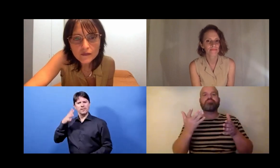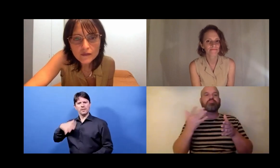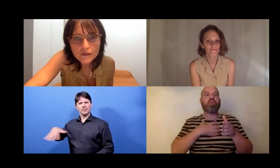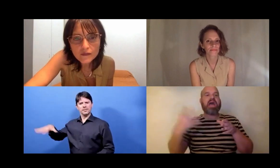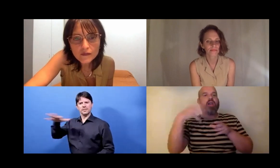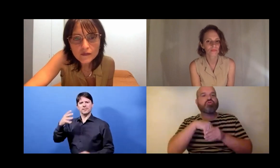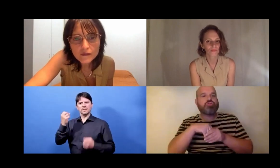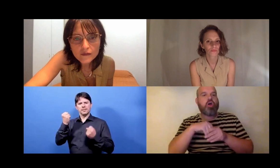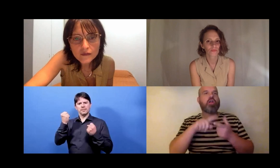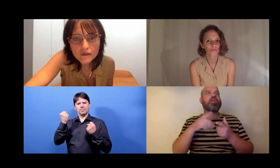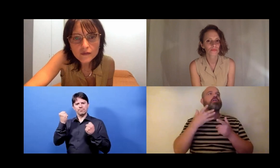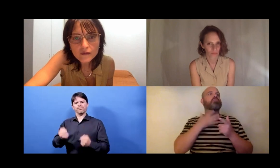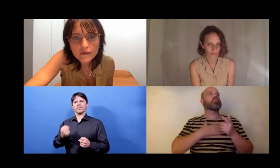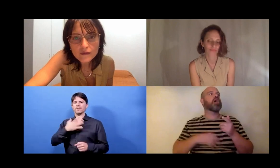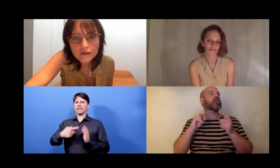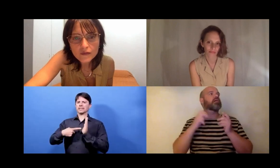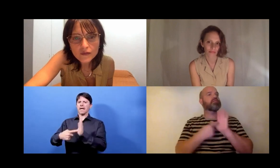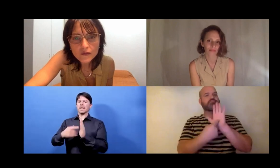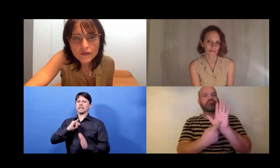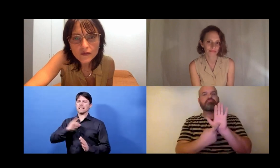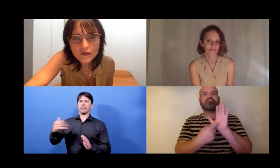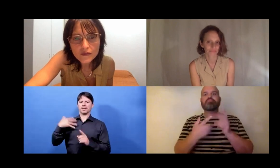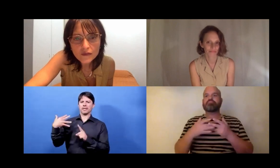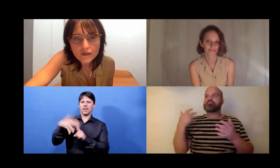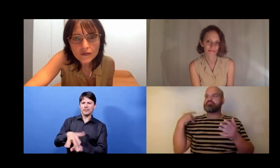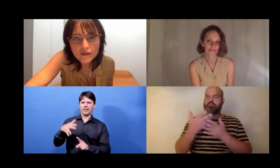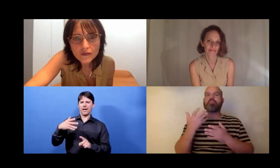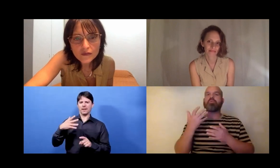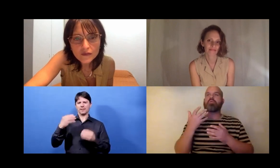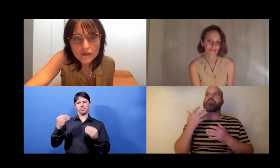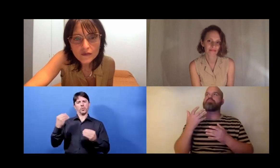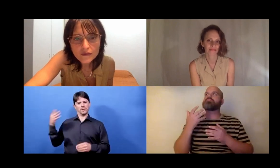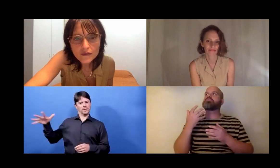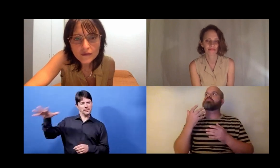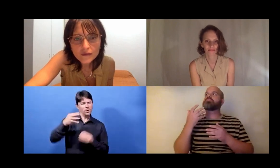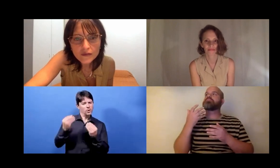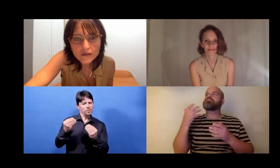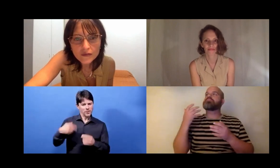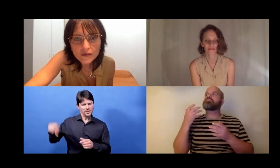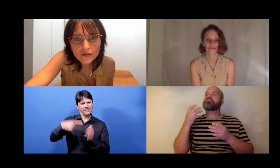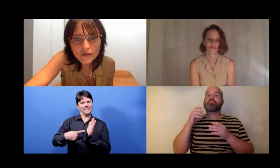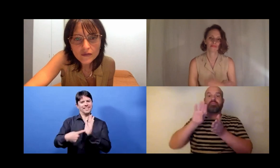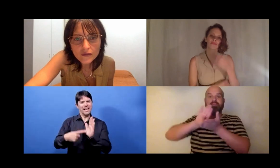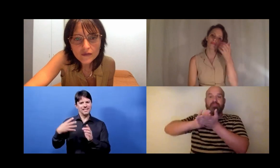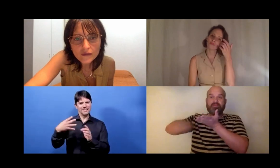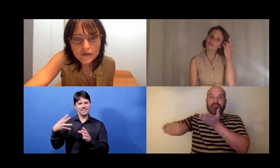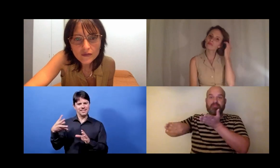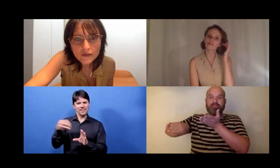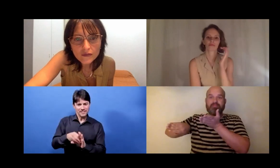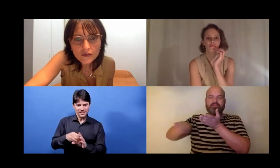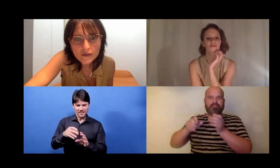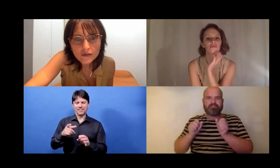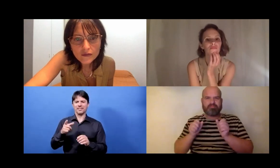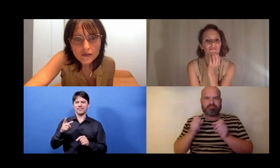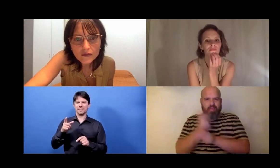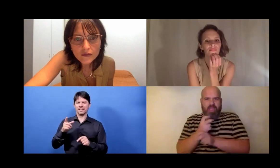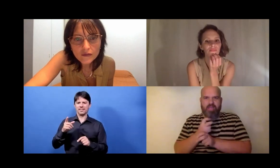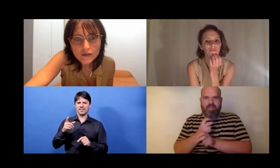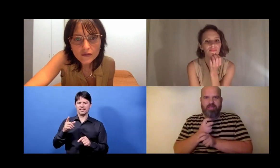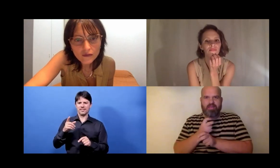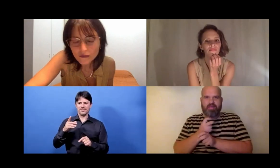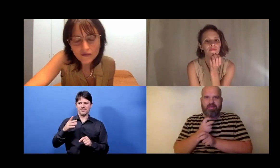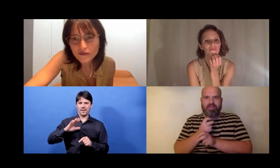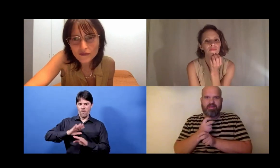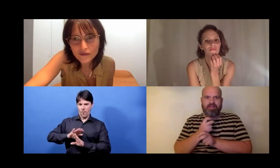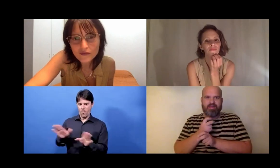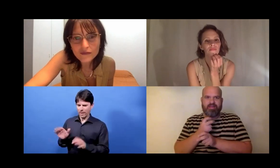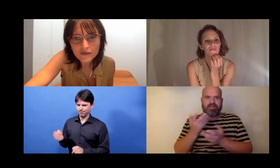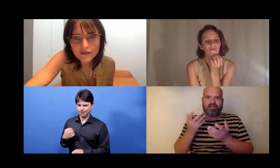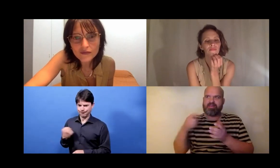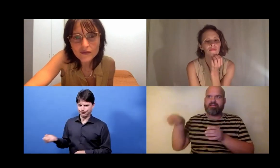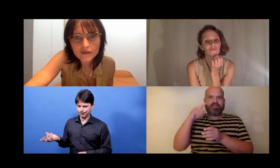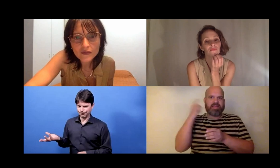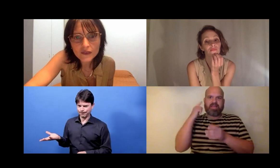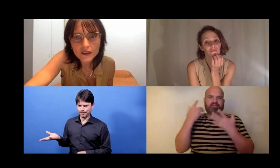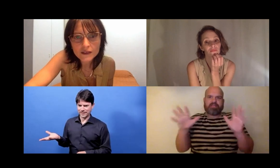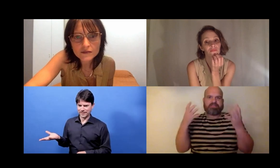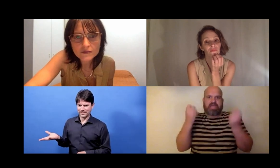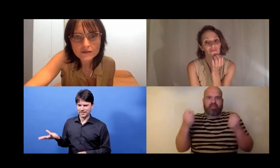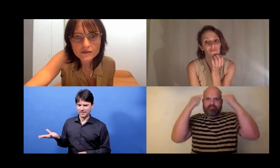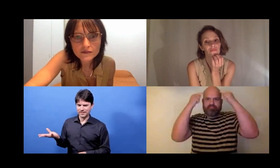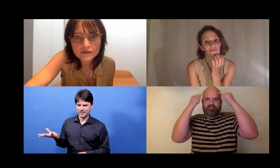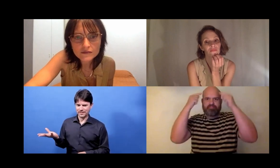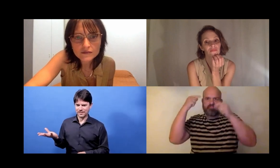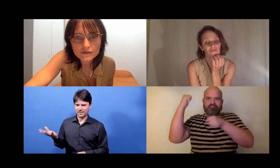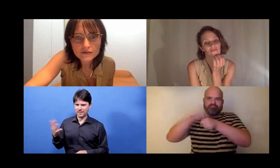So, hearing people want to show inclusion, but at the same time it's really hard not to exclude.